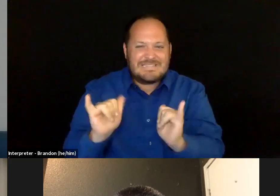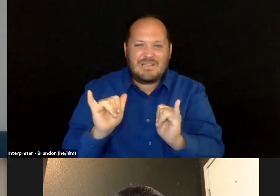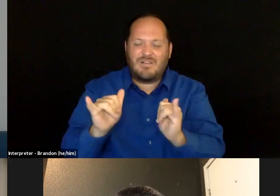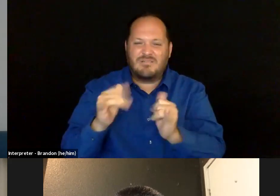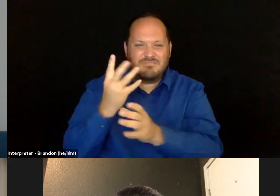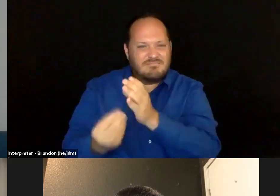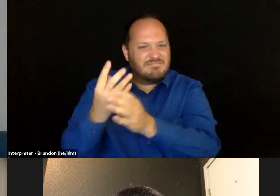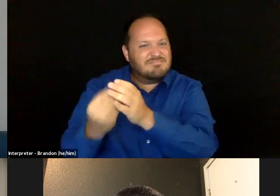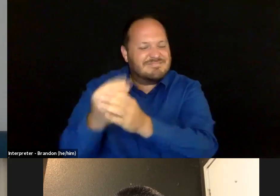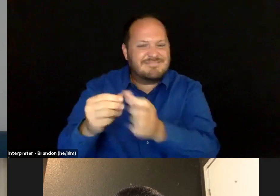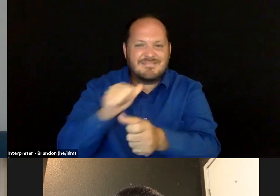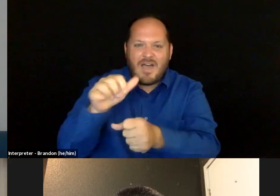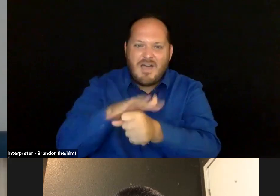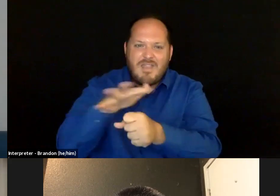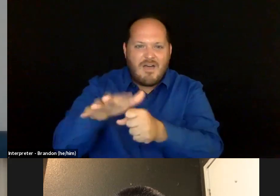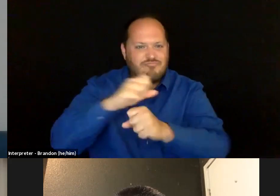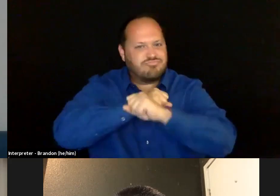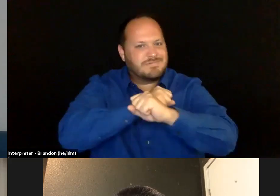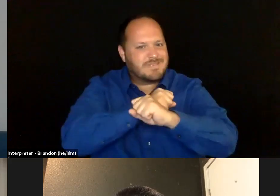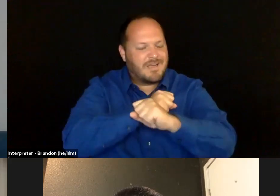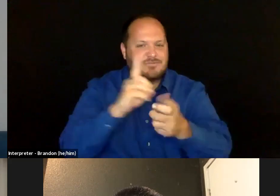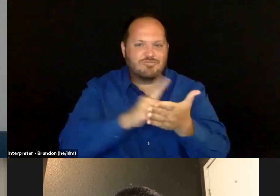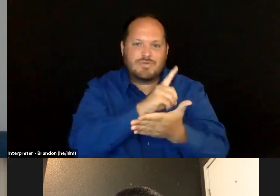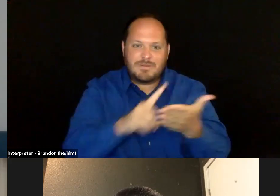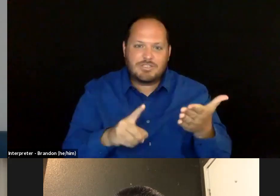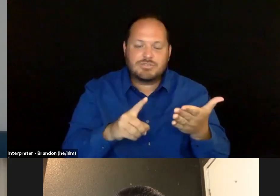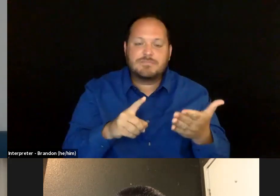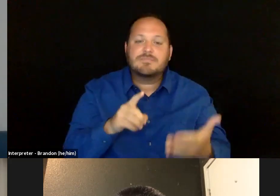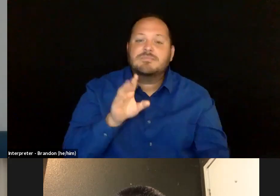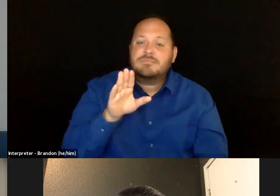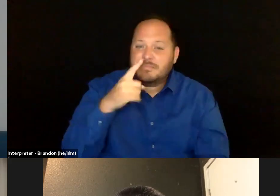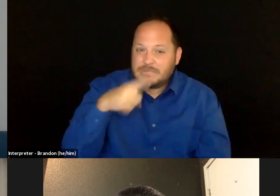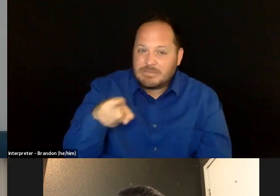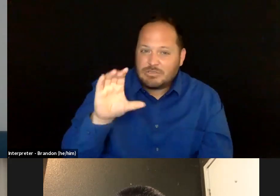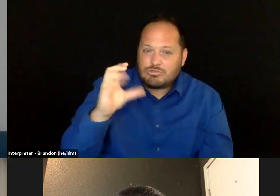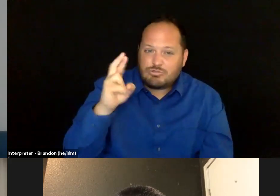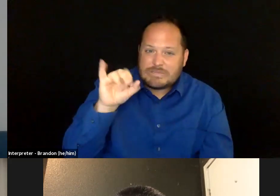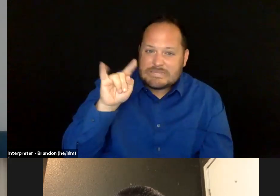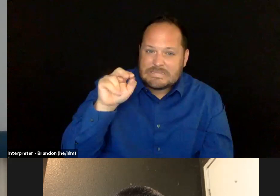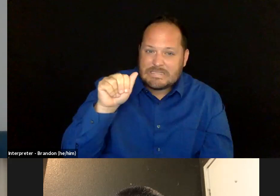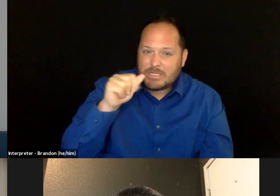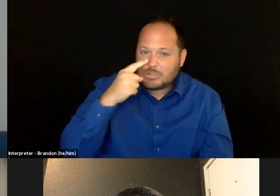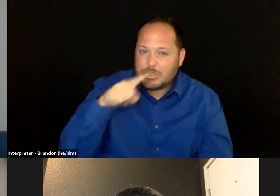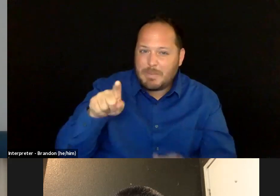And that's why we're calling on Congress to pass the Equality Act. We need your help.